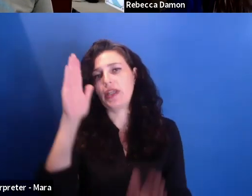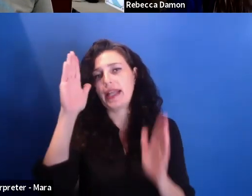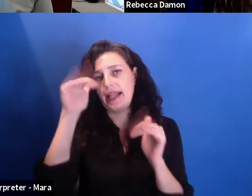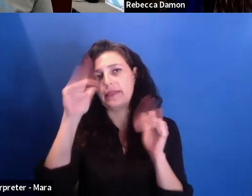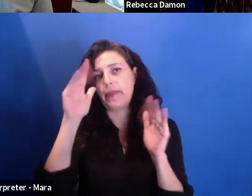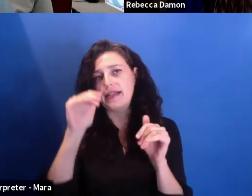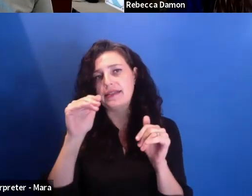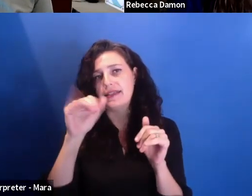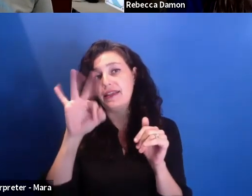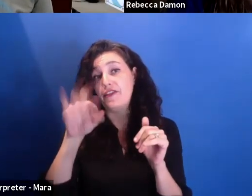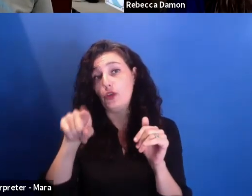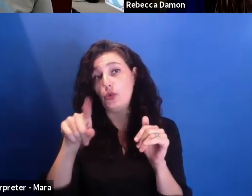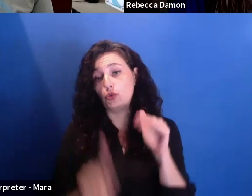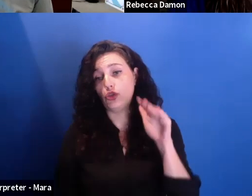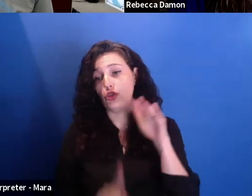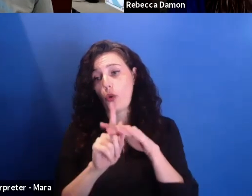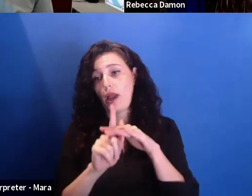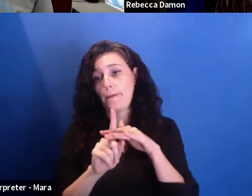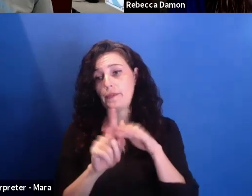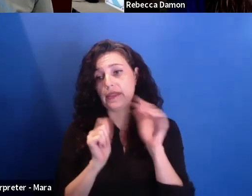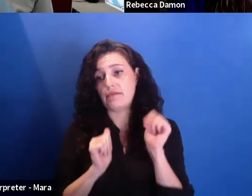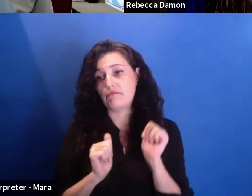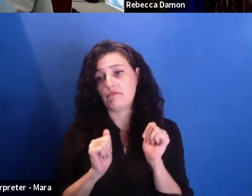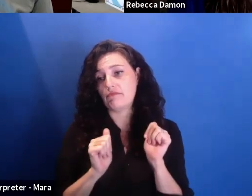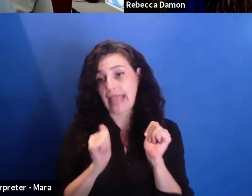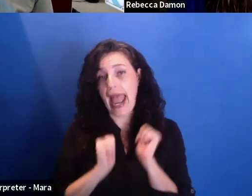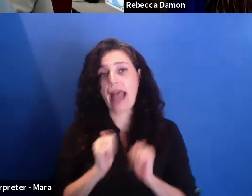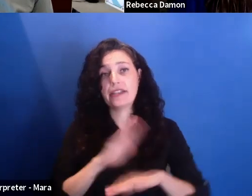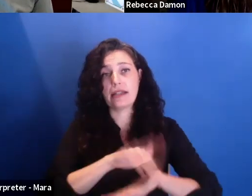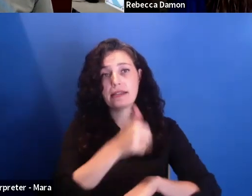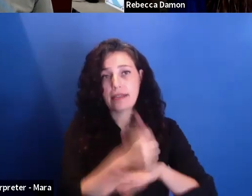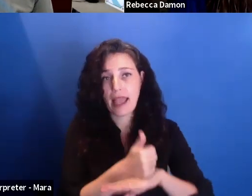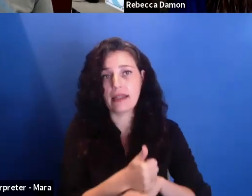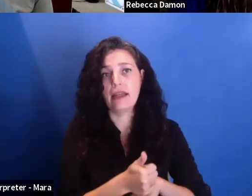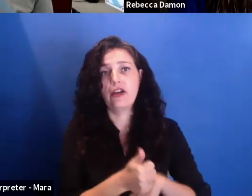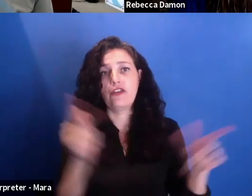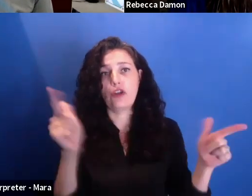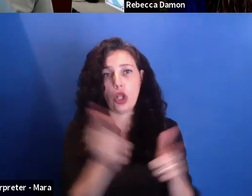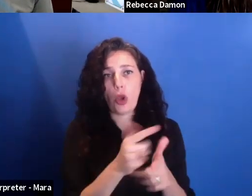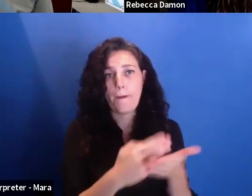If you show up to an independent or a low budget project set, and you find that those basic safety protections are not in place,